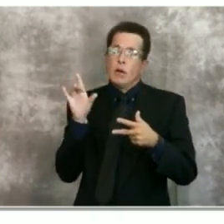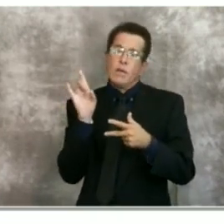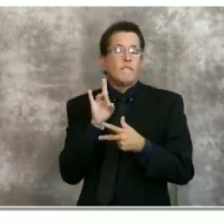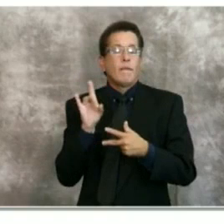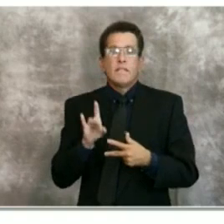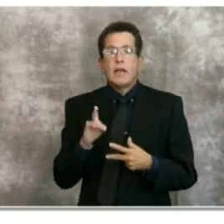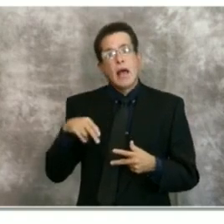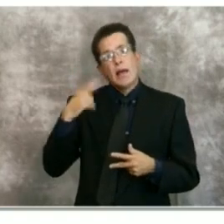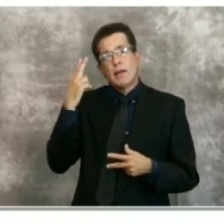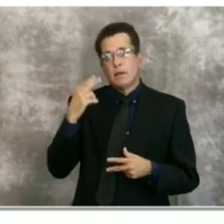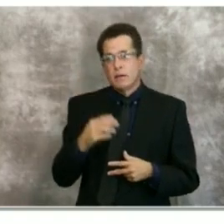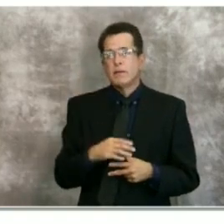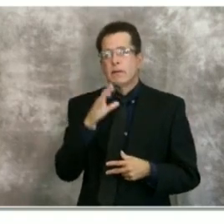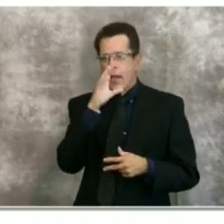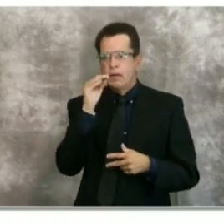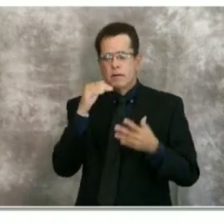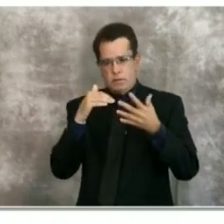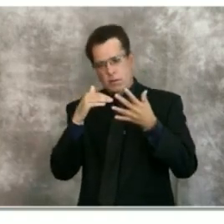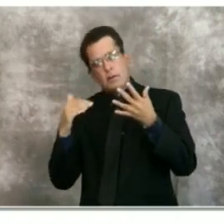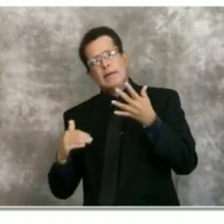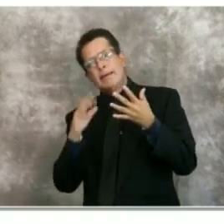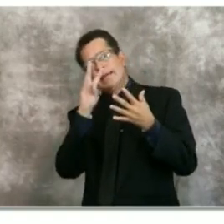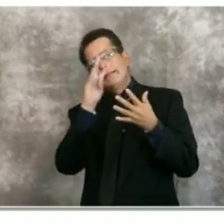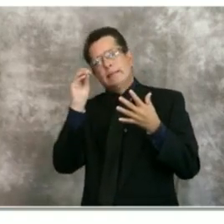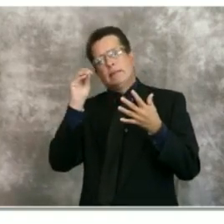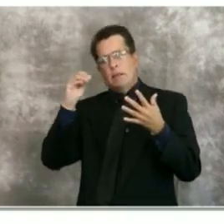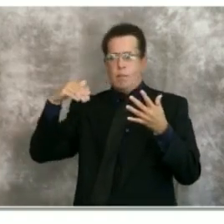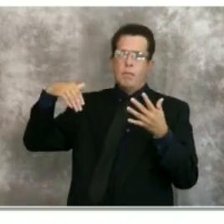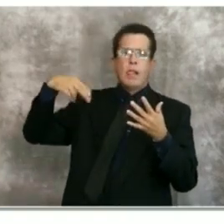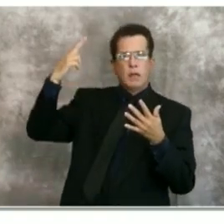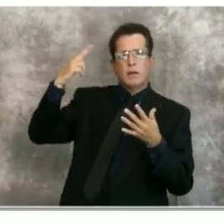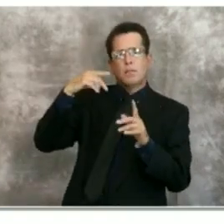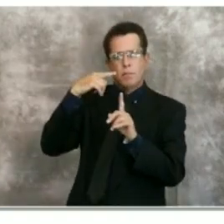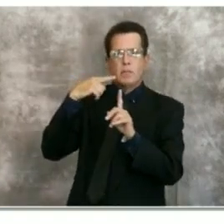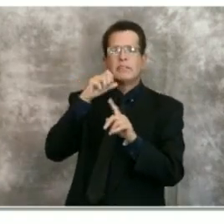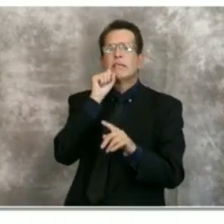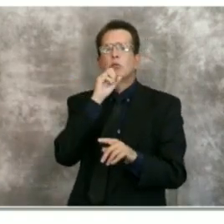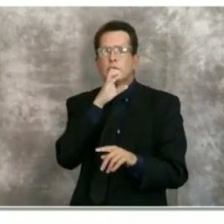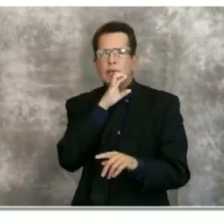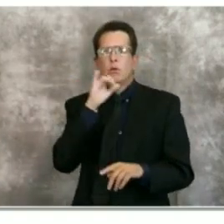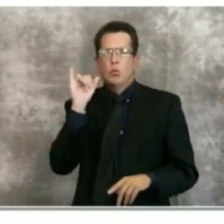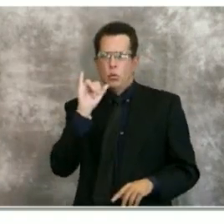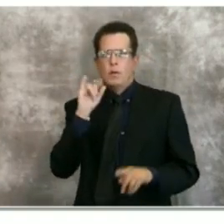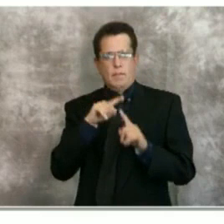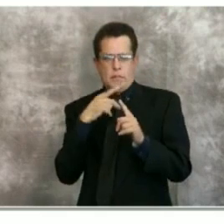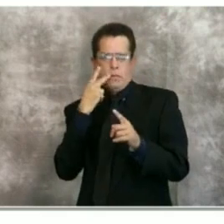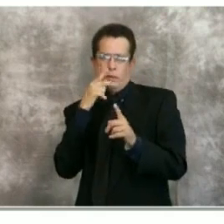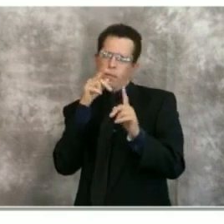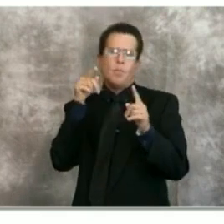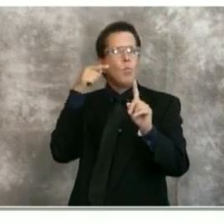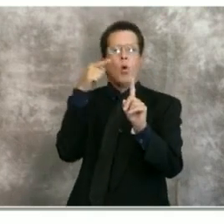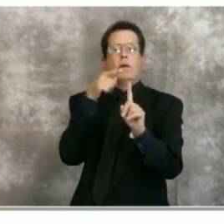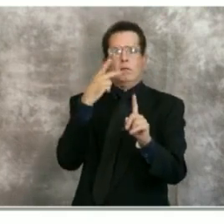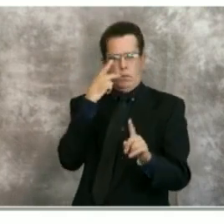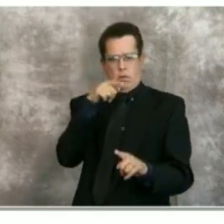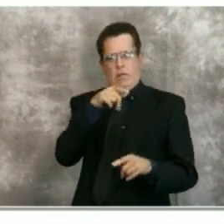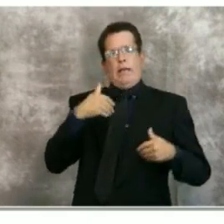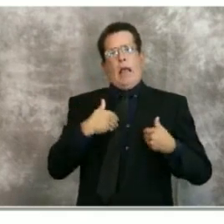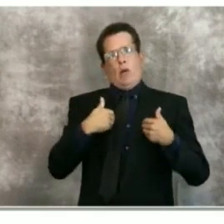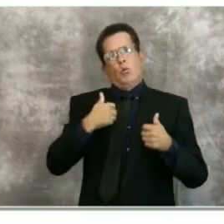AND OF AT 30 TO 39 AND 40 TO 59 ARE THE HIGHEST AGE GROUPS. WITH THE A SIDE OF THE 60 PLUS